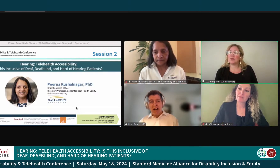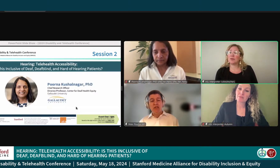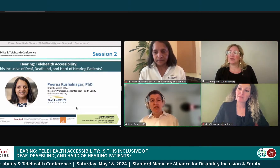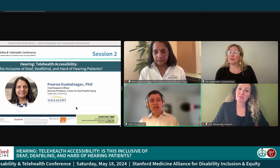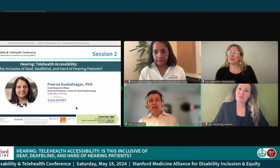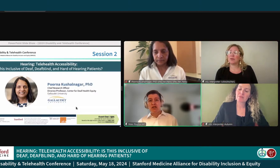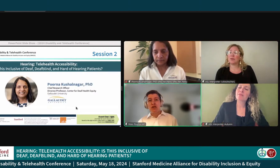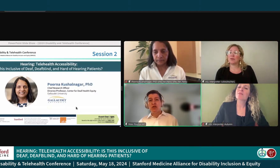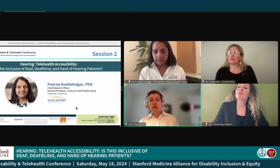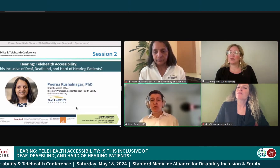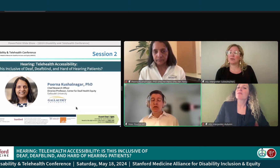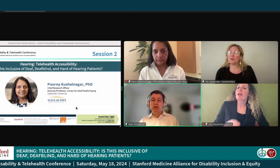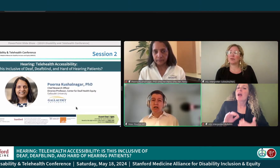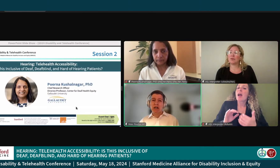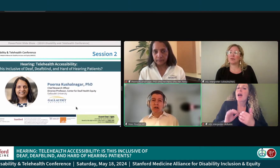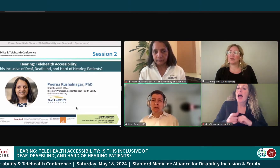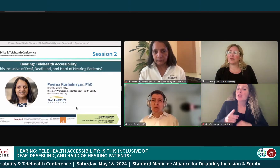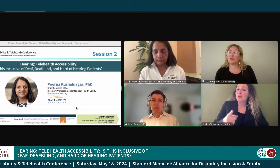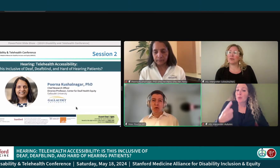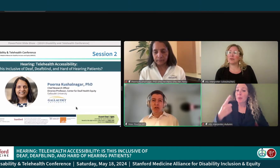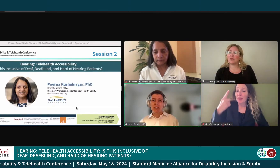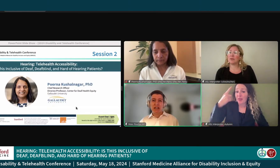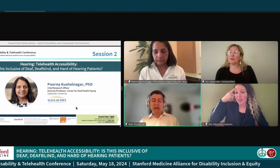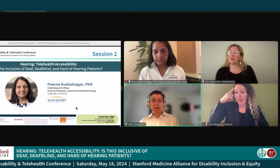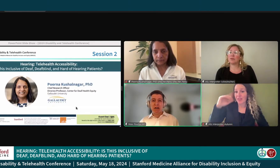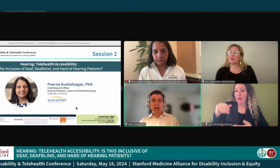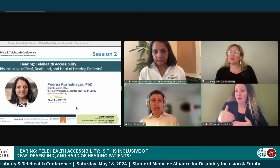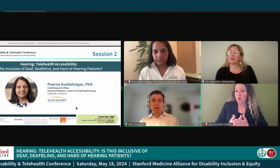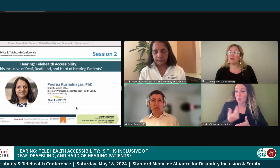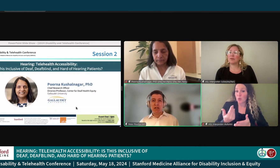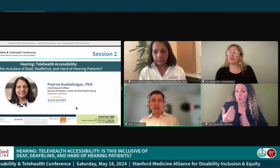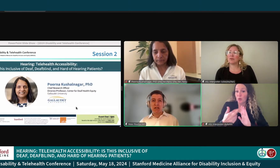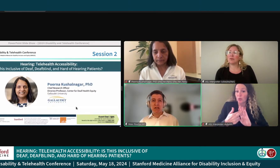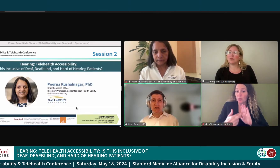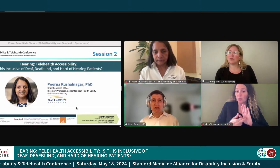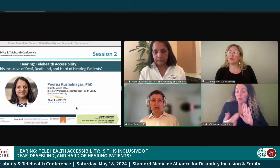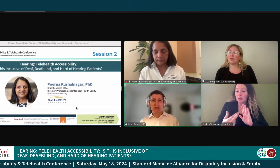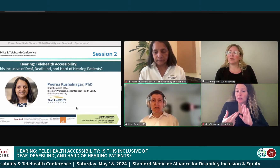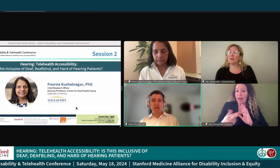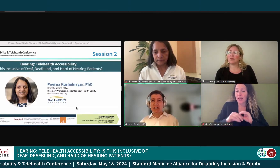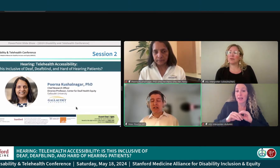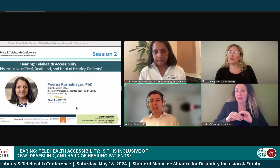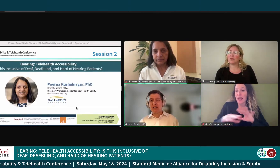Peter Poullos: How do you think the new rules that came out a couple weeks ago strengthening